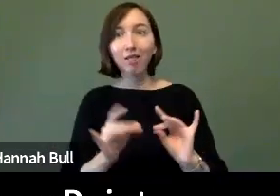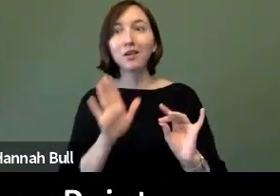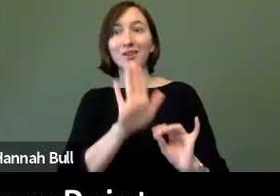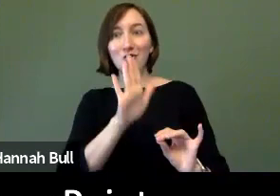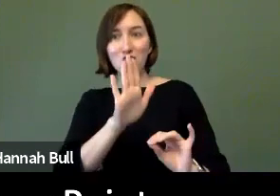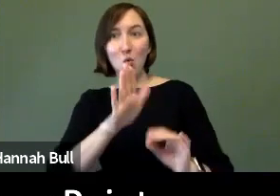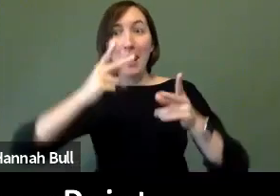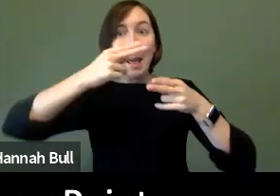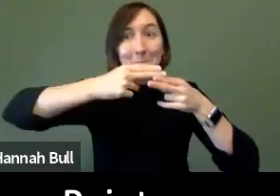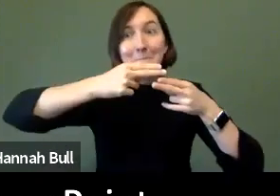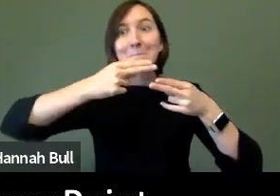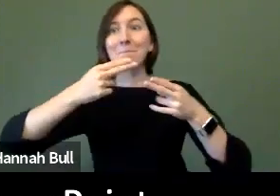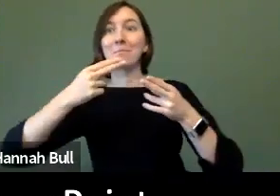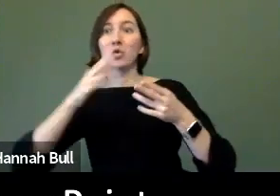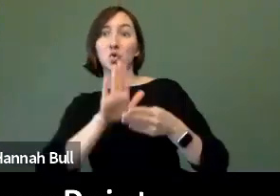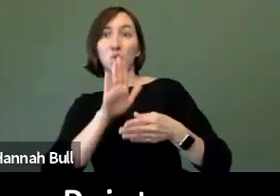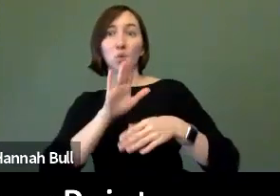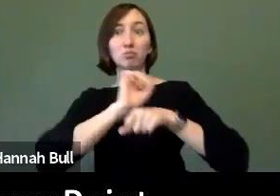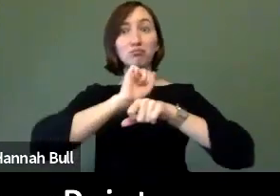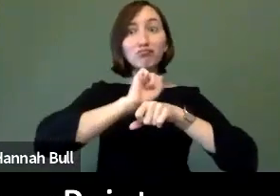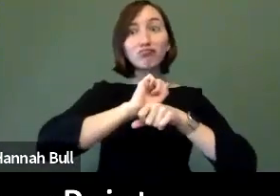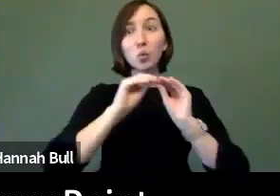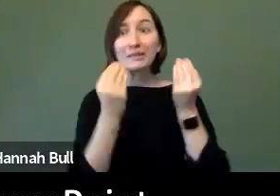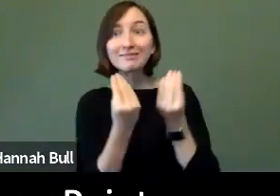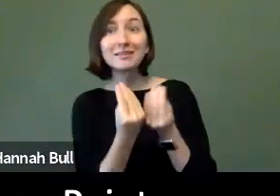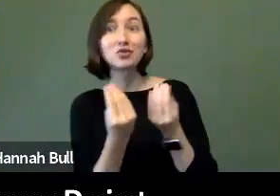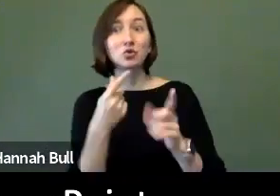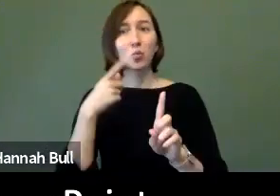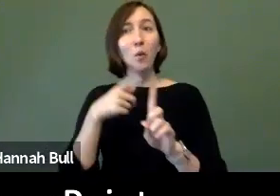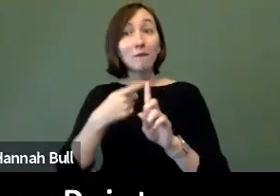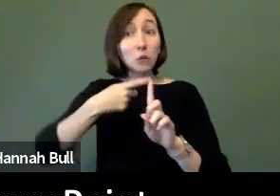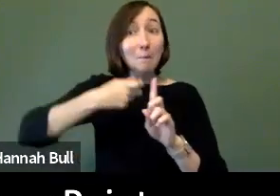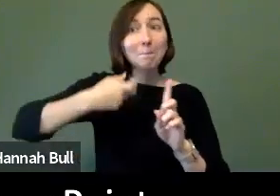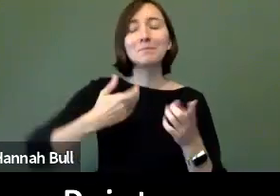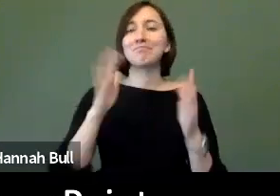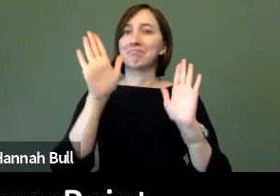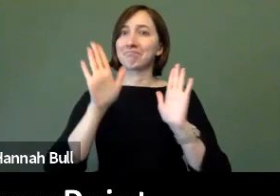Thank you so much. If you have any questions, comments, feel free to pop them in the chat